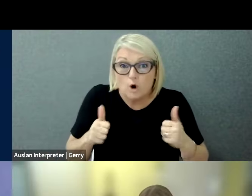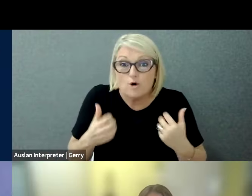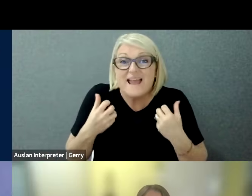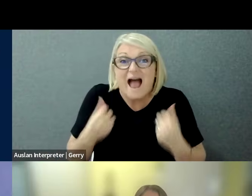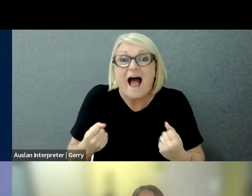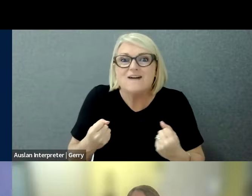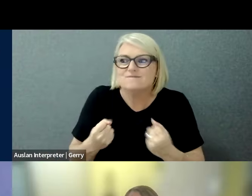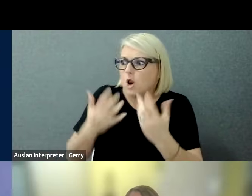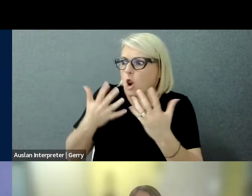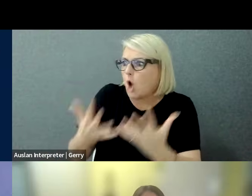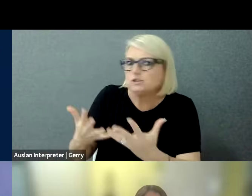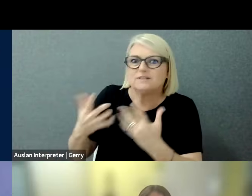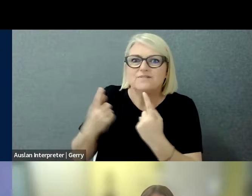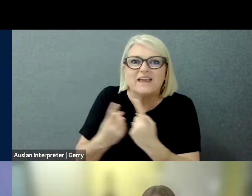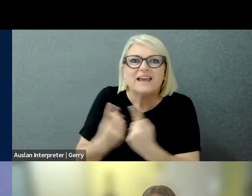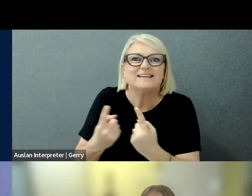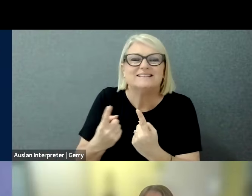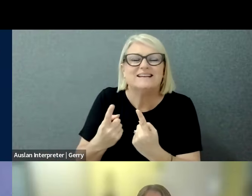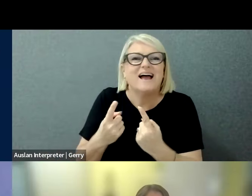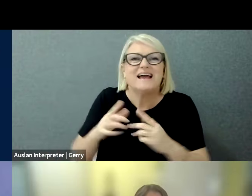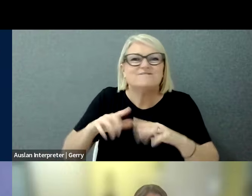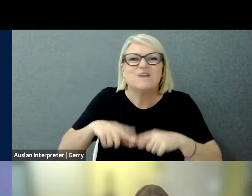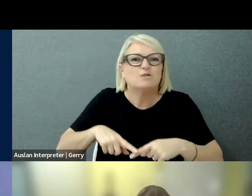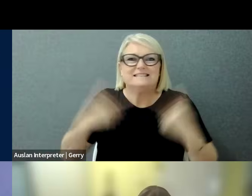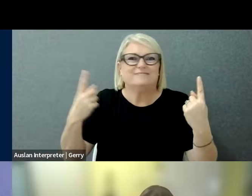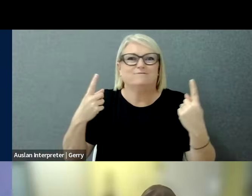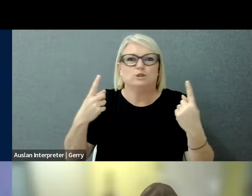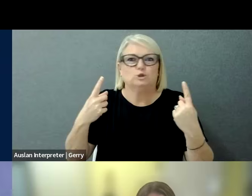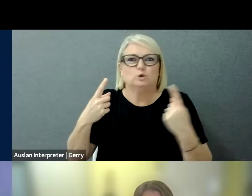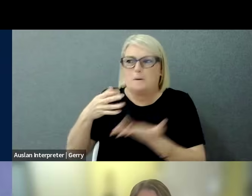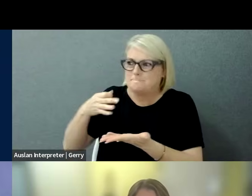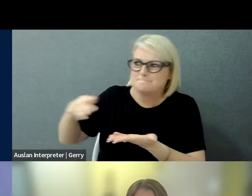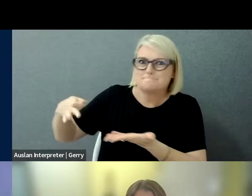greenfield site where we go, well, there's nothing here. How do we start again? Actually we've got